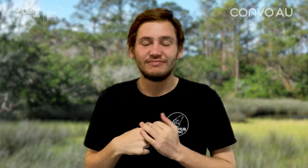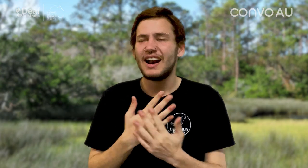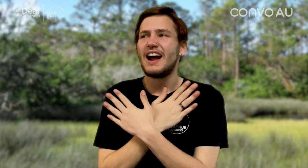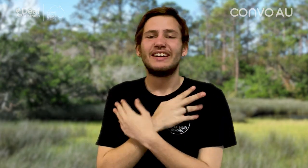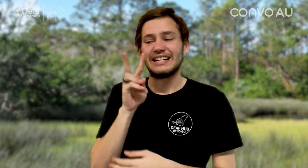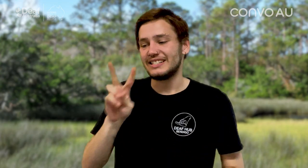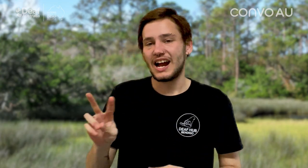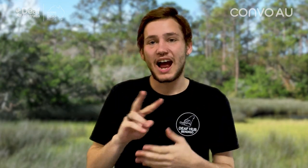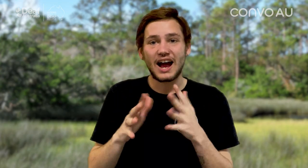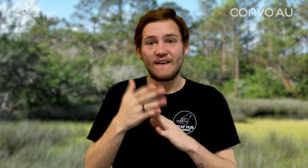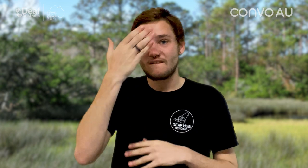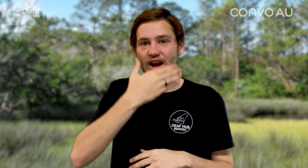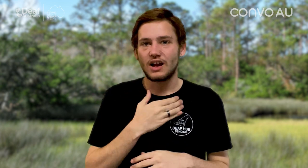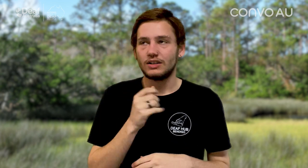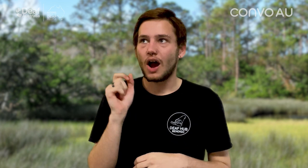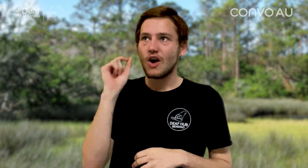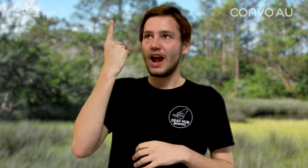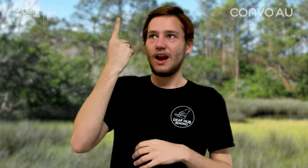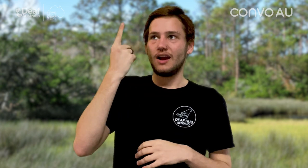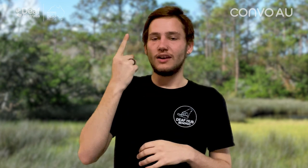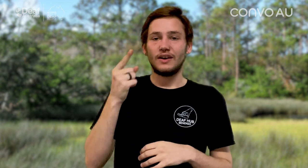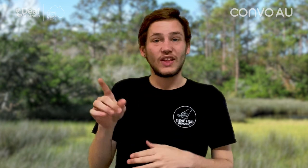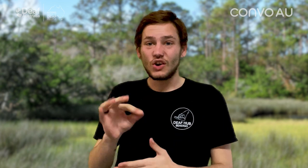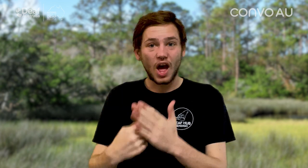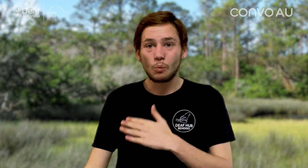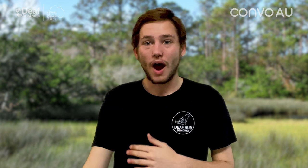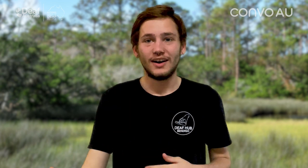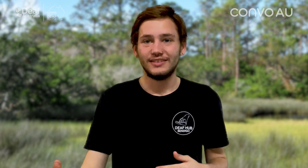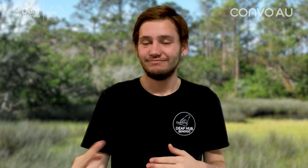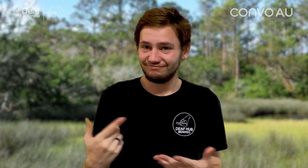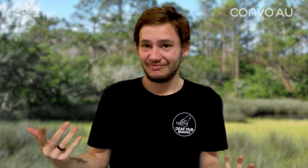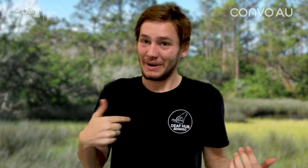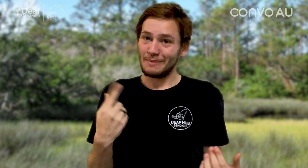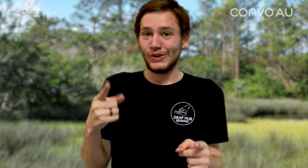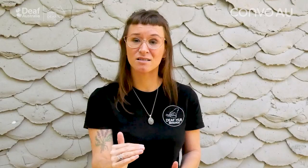I love seeing that look on their faces when they realise they’re not the only one. I’m like them too.